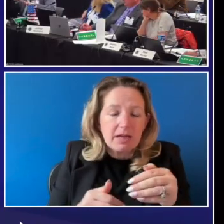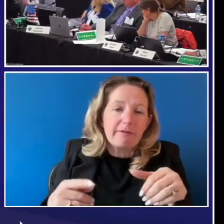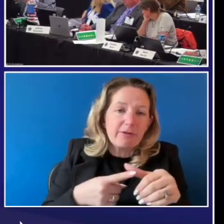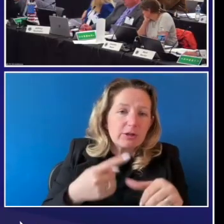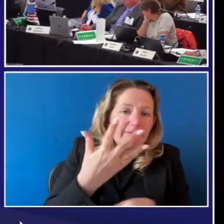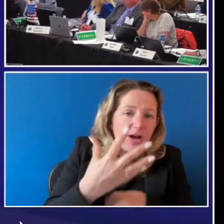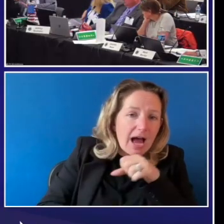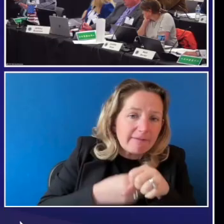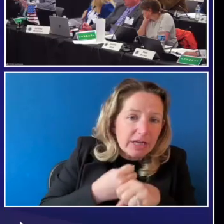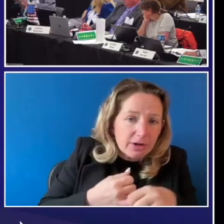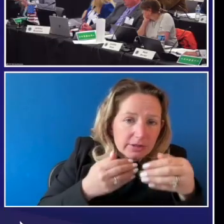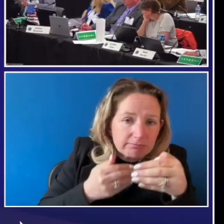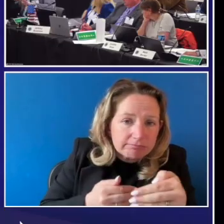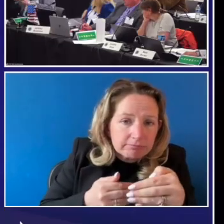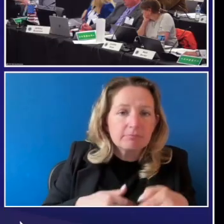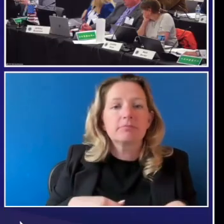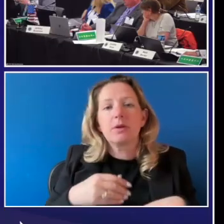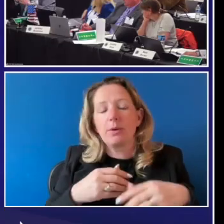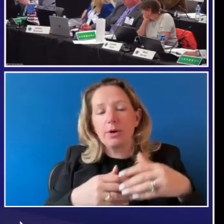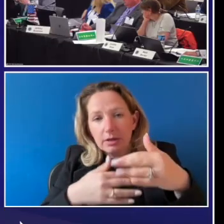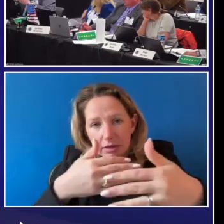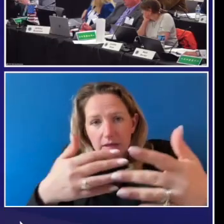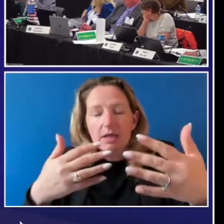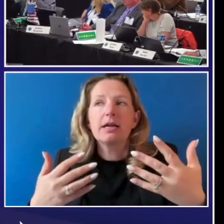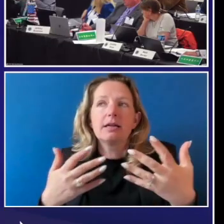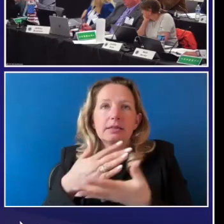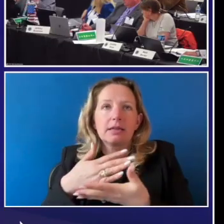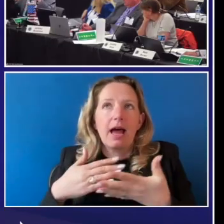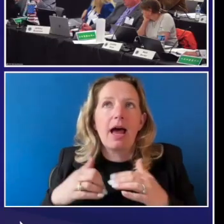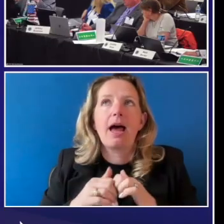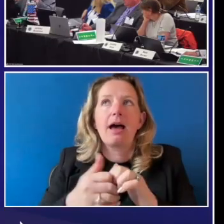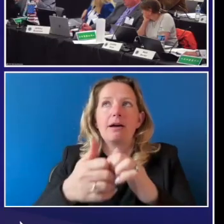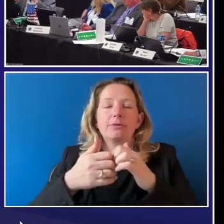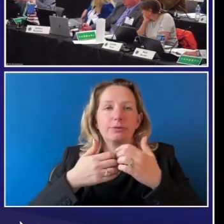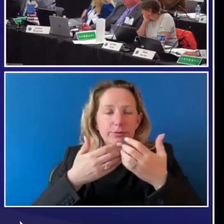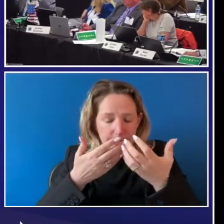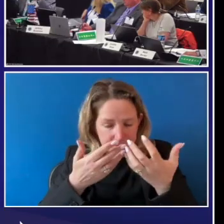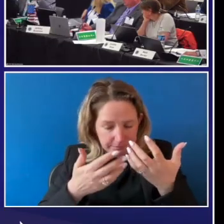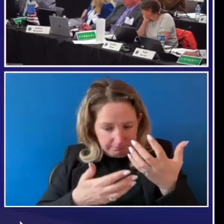accreditors into the system as opposed to saying, here are the keys to the kingdom, have at it